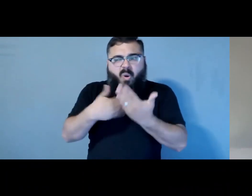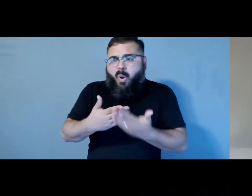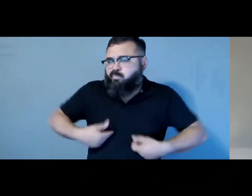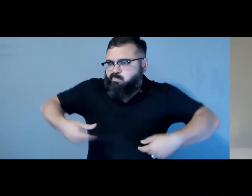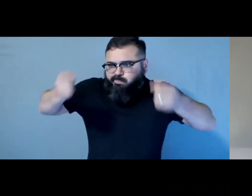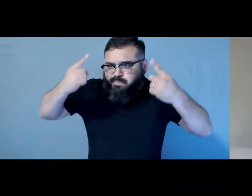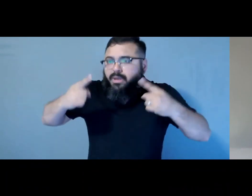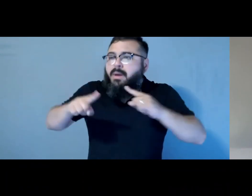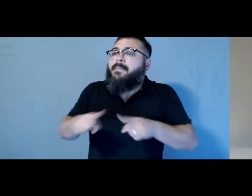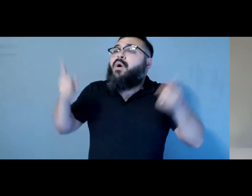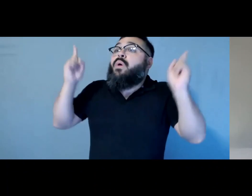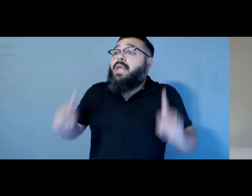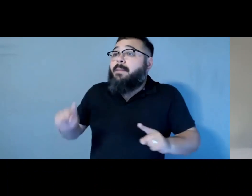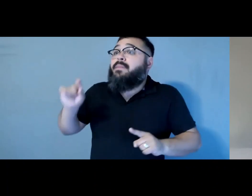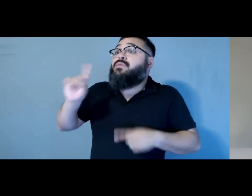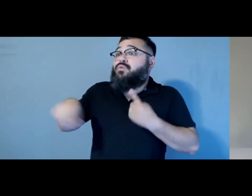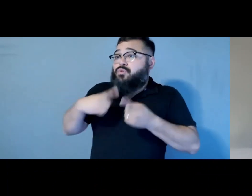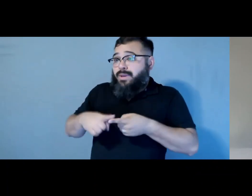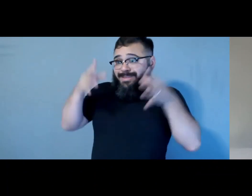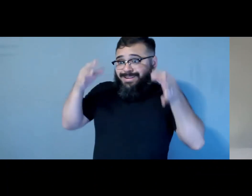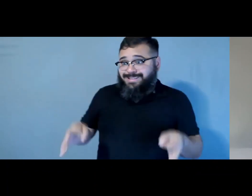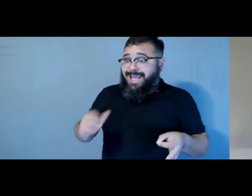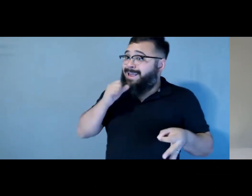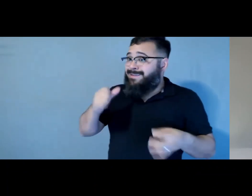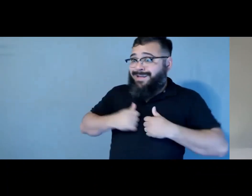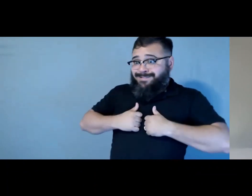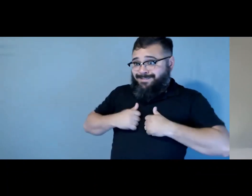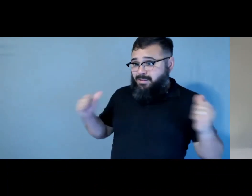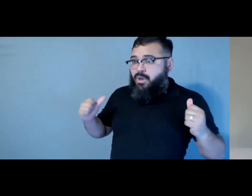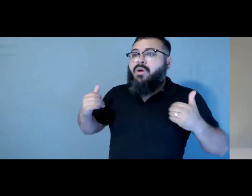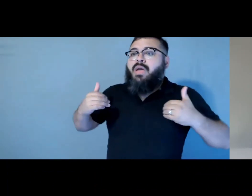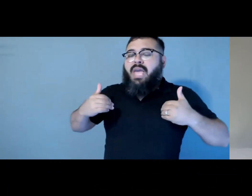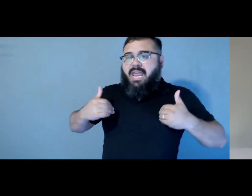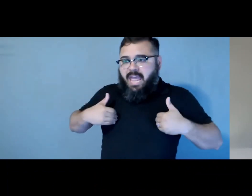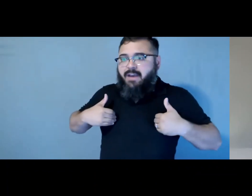and says, but what happens when they choose not to disclose and they have an episode at work resulting in termination?